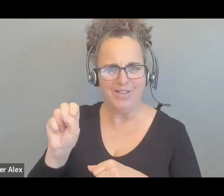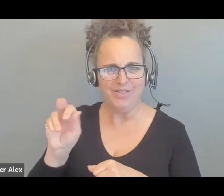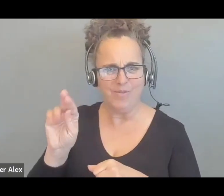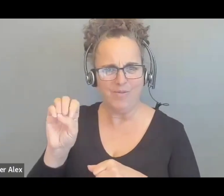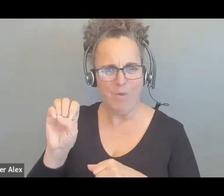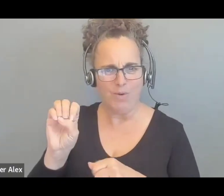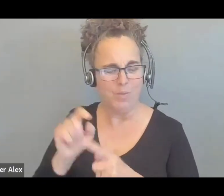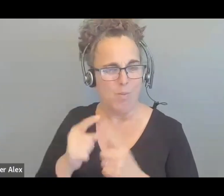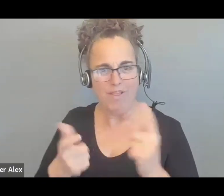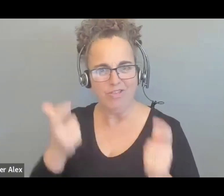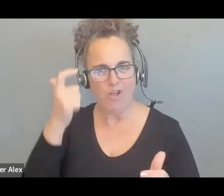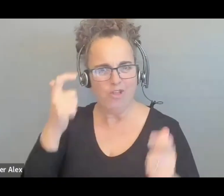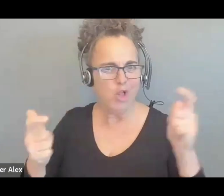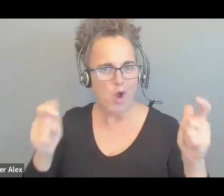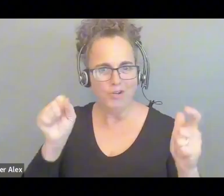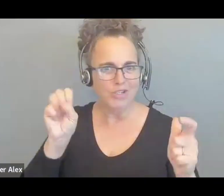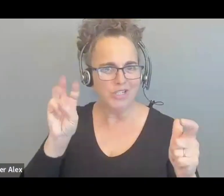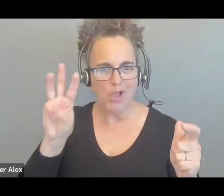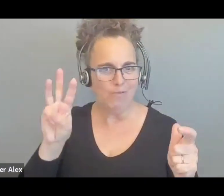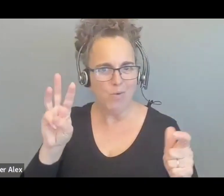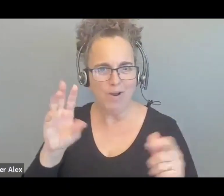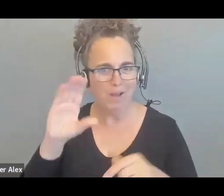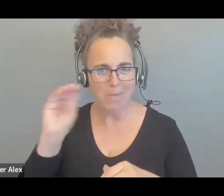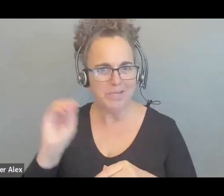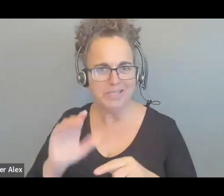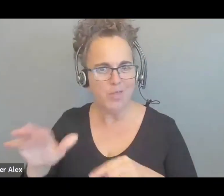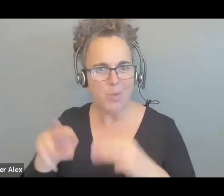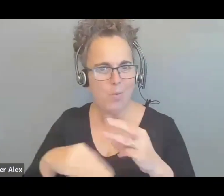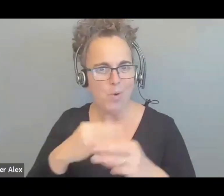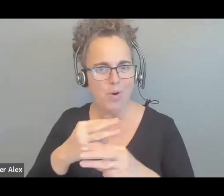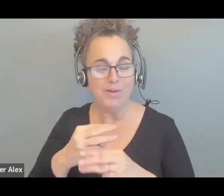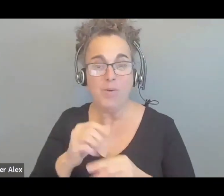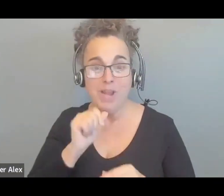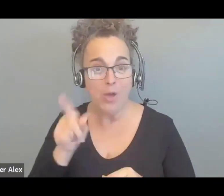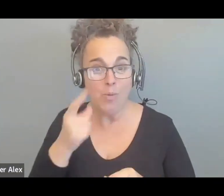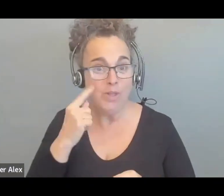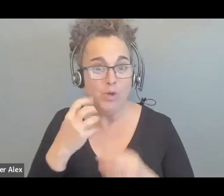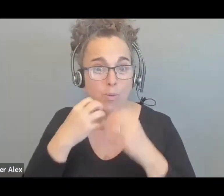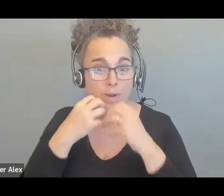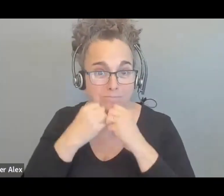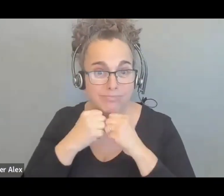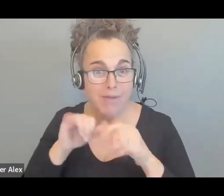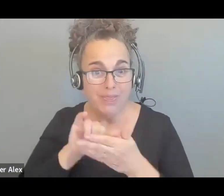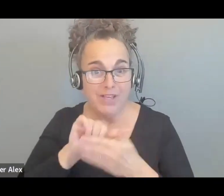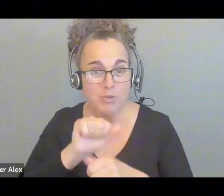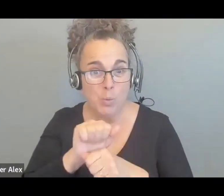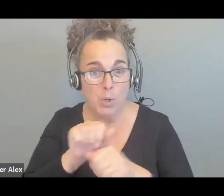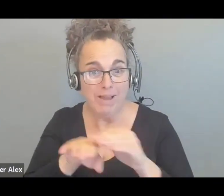So not only are we getting to do this work that we're really passionate we care about, but we're getting paid. Yes. And, and how do we help other people, right?